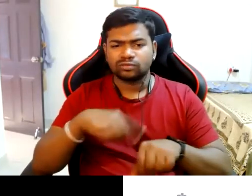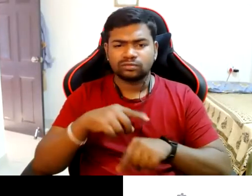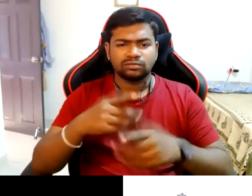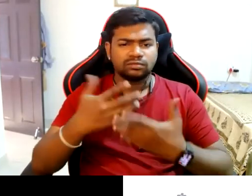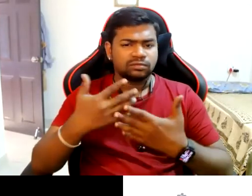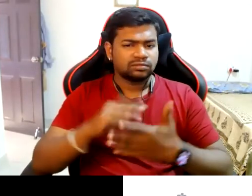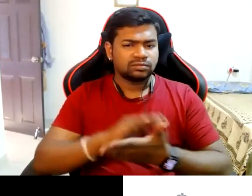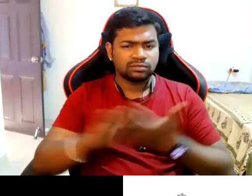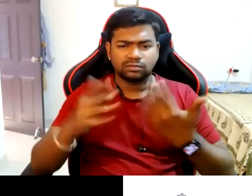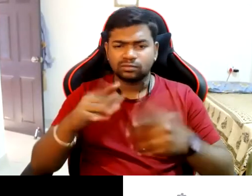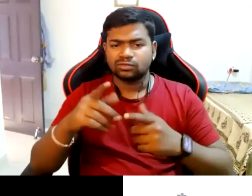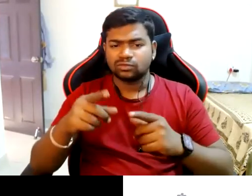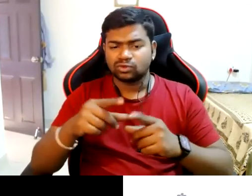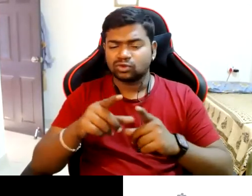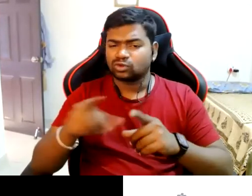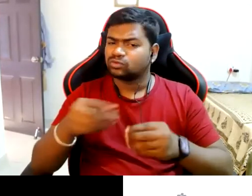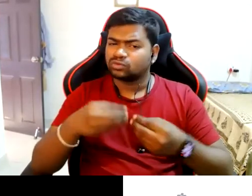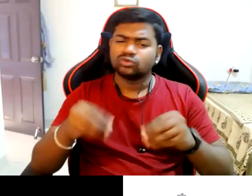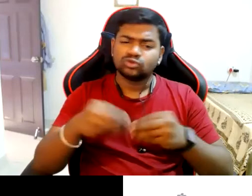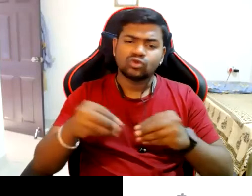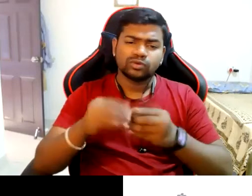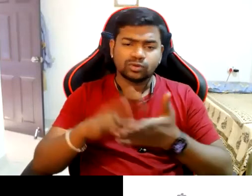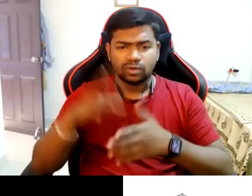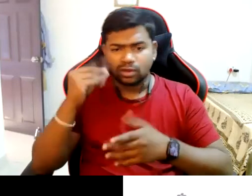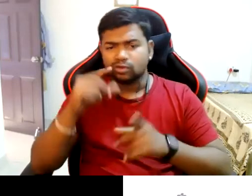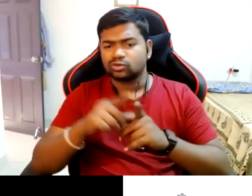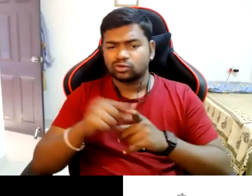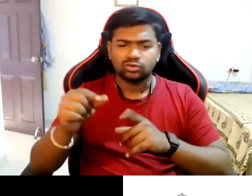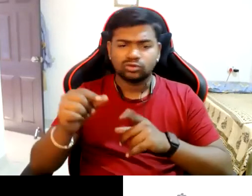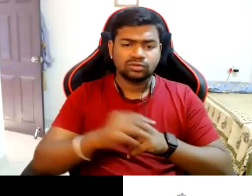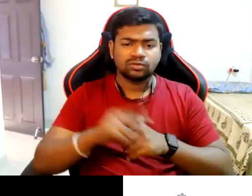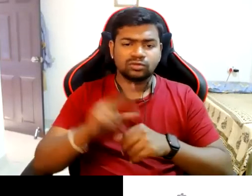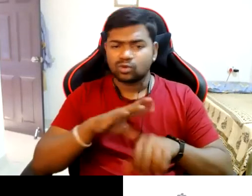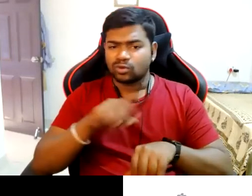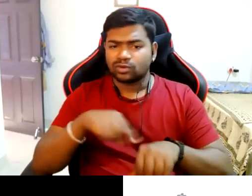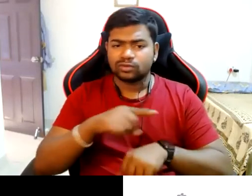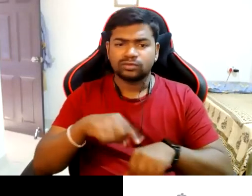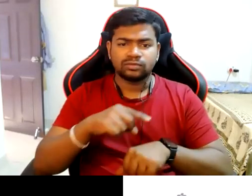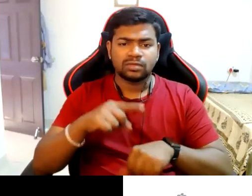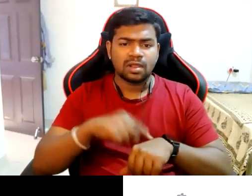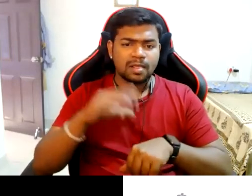So much to love. So much to do, so much to learn and 24 hours is very less.